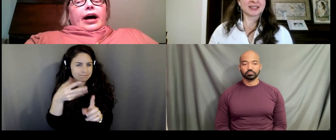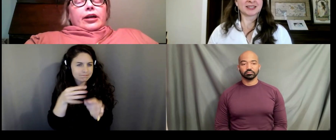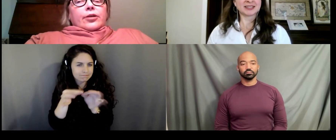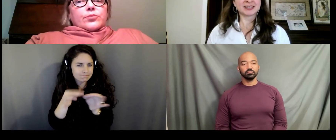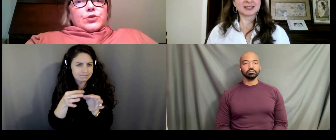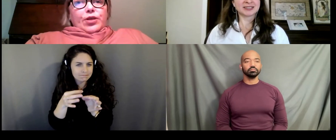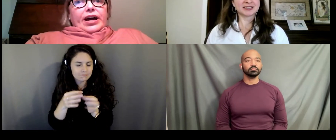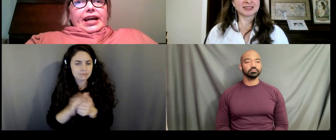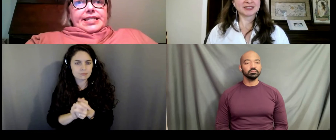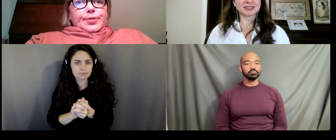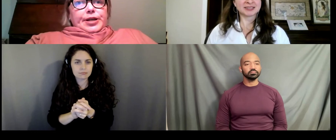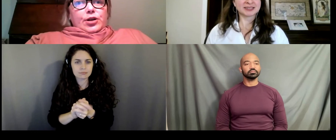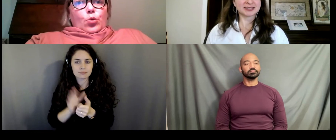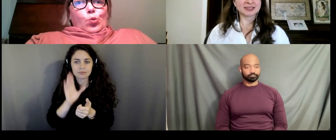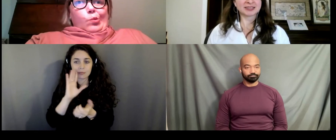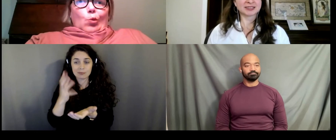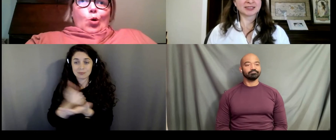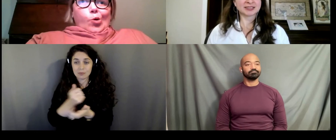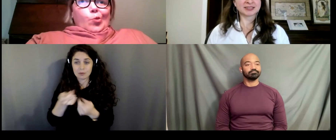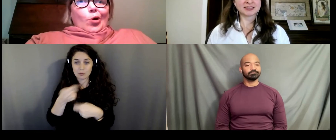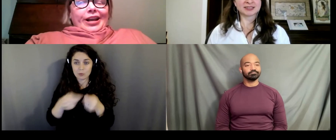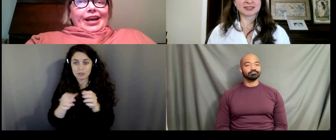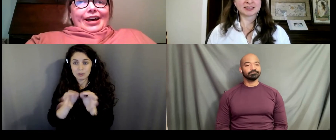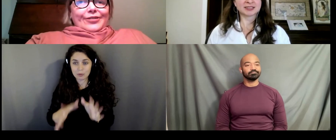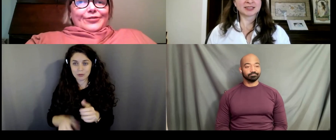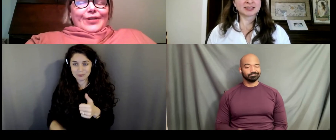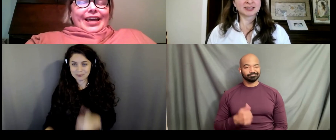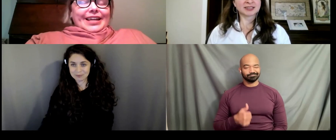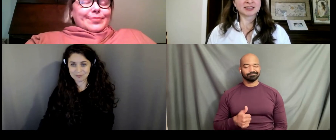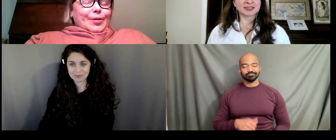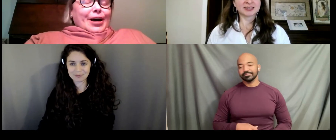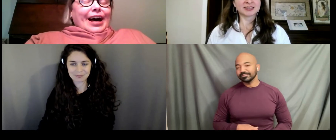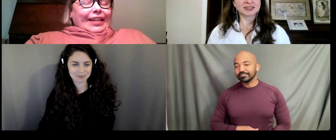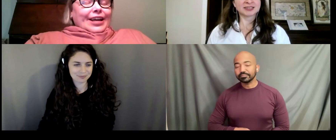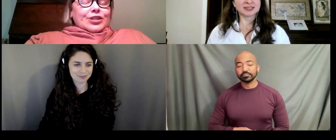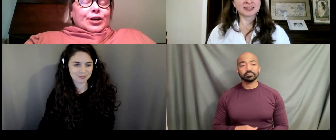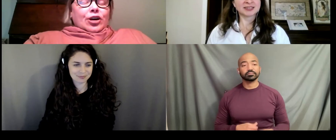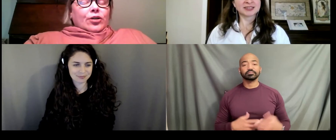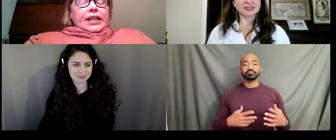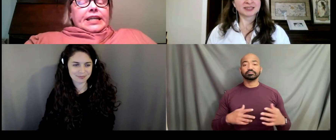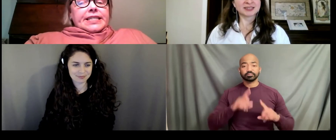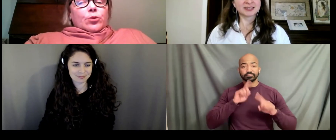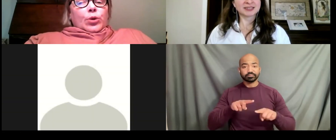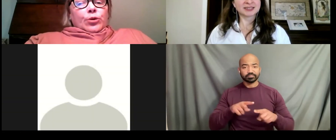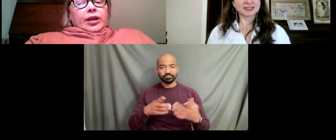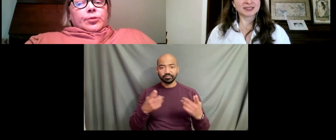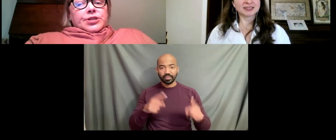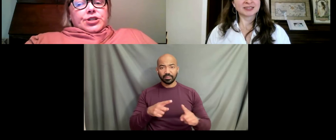so that has been one of the highlights during COVID, is that we were able to do